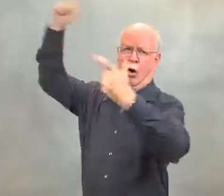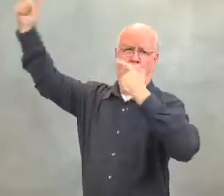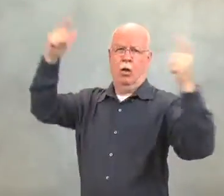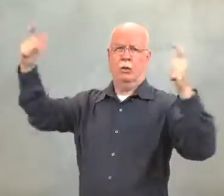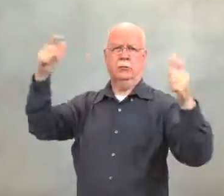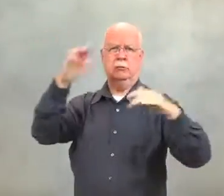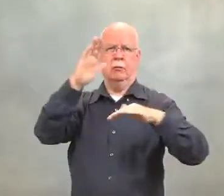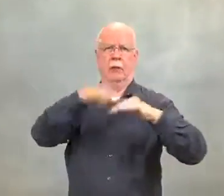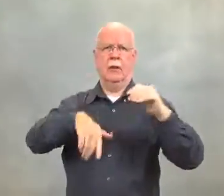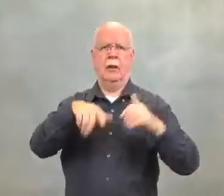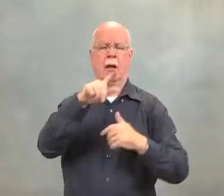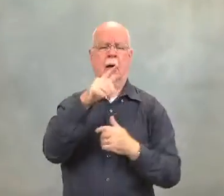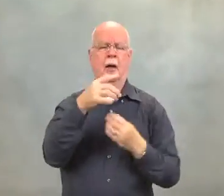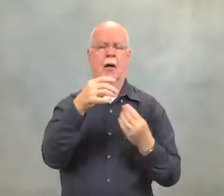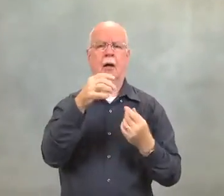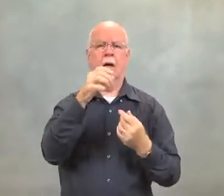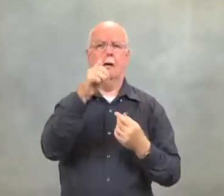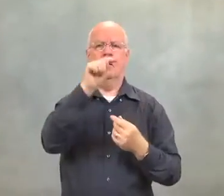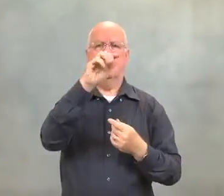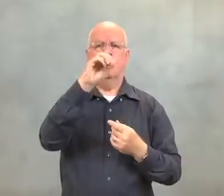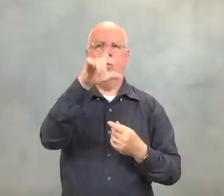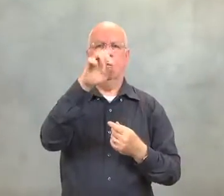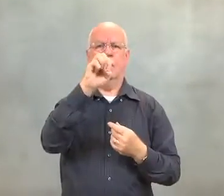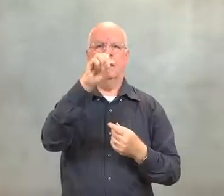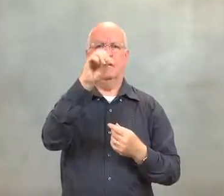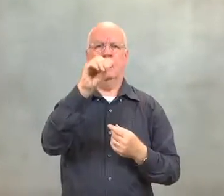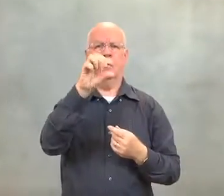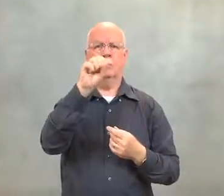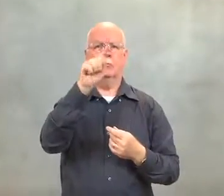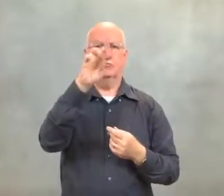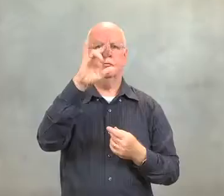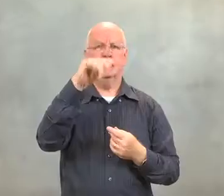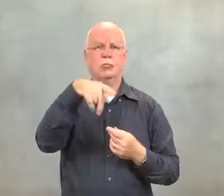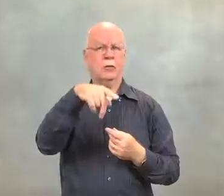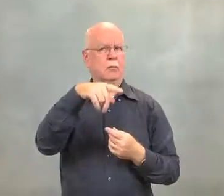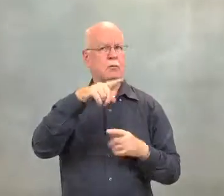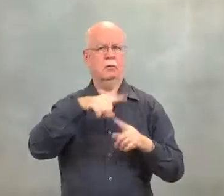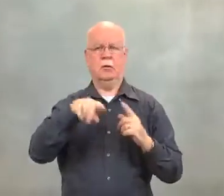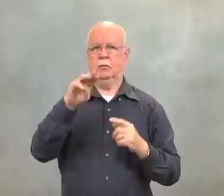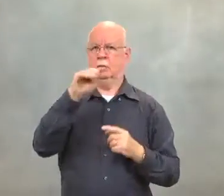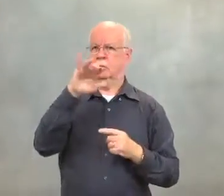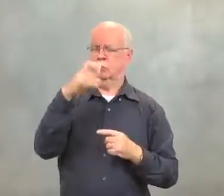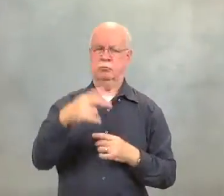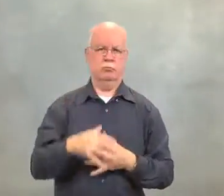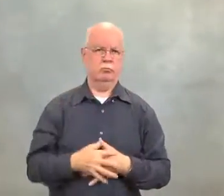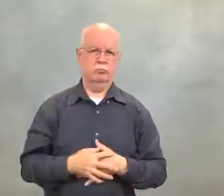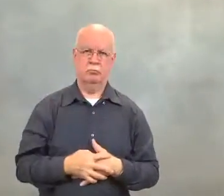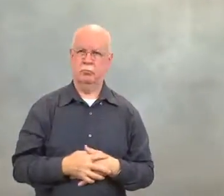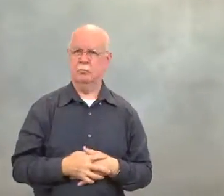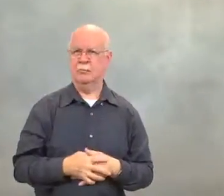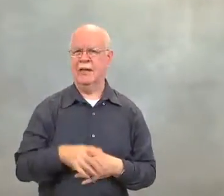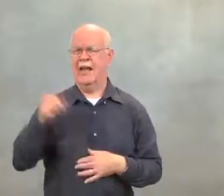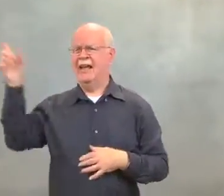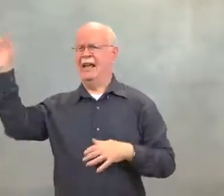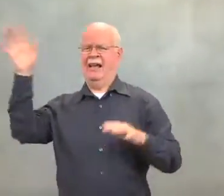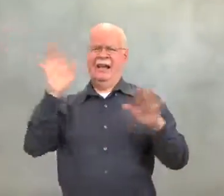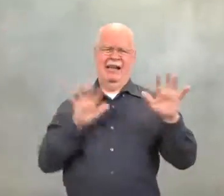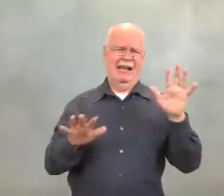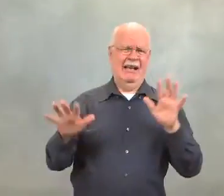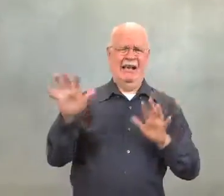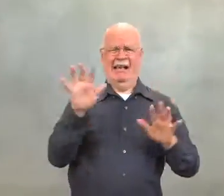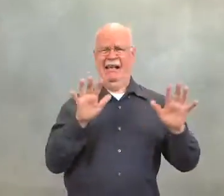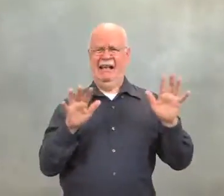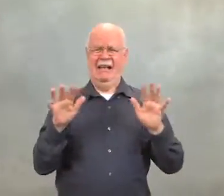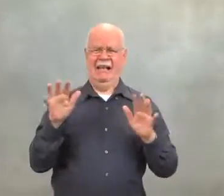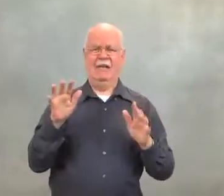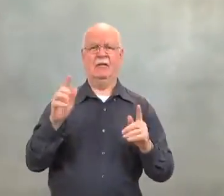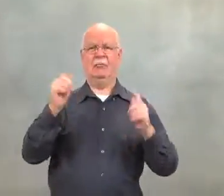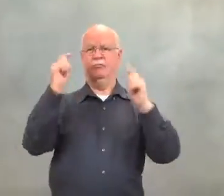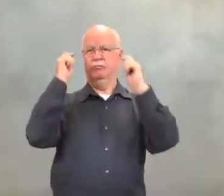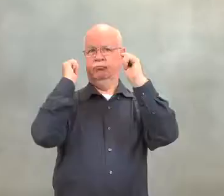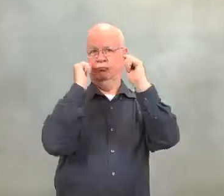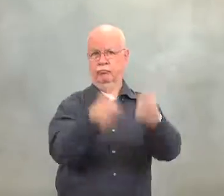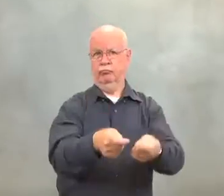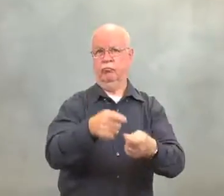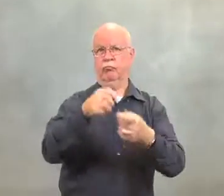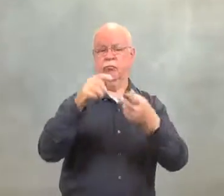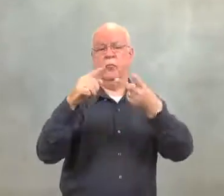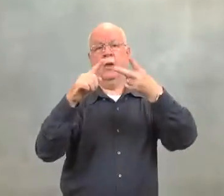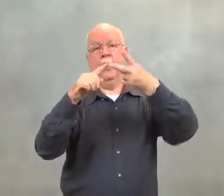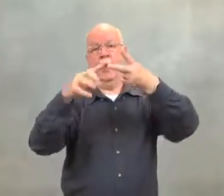was much larger than the Toledo Strip.